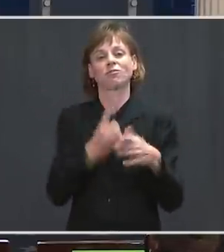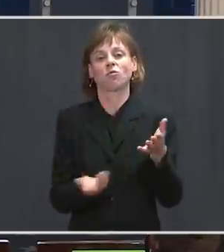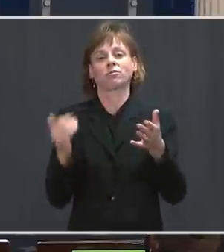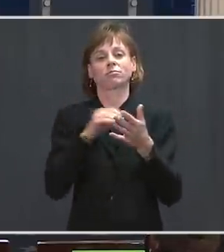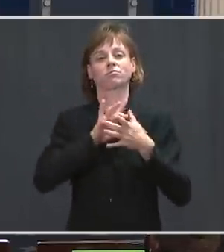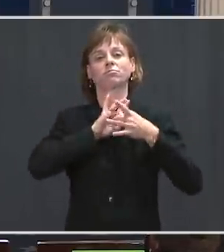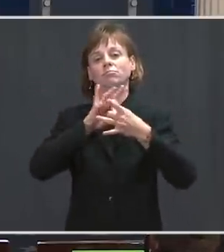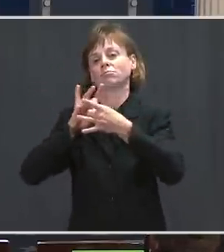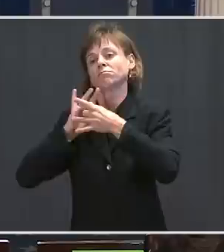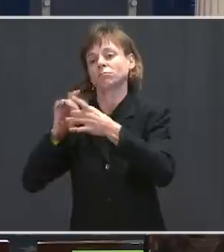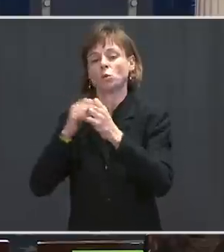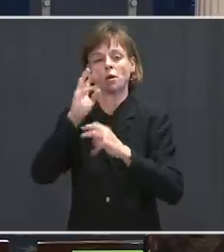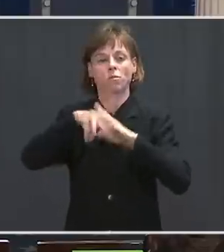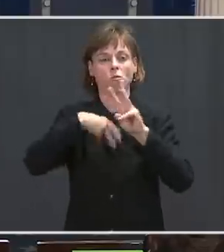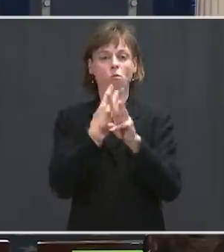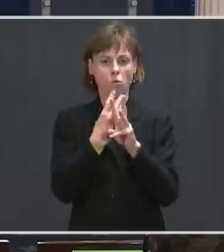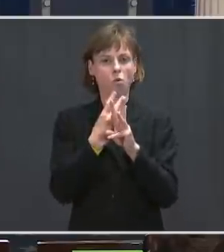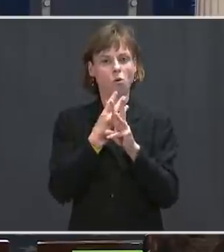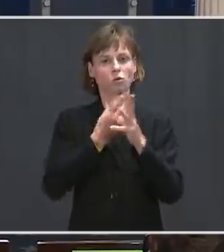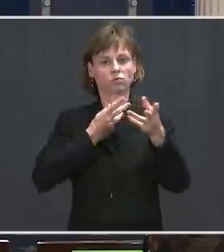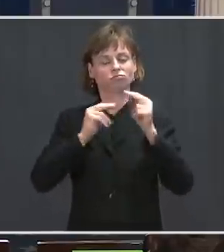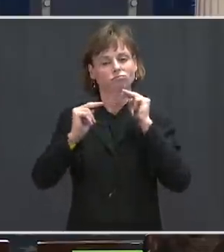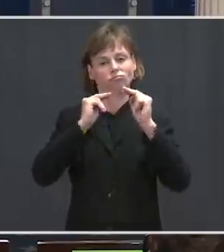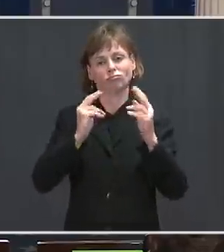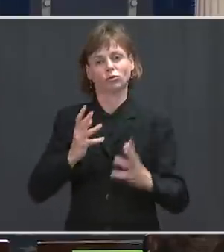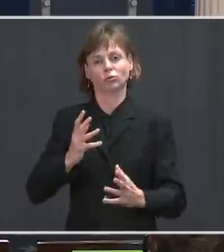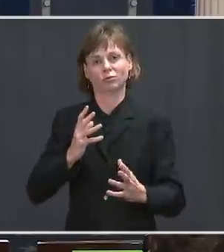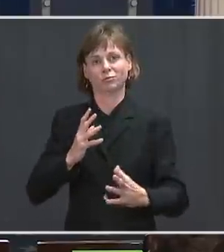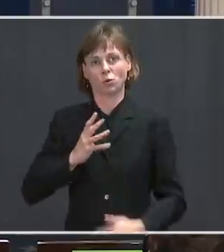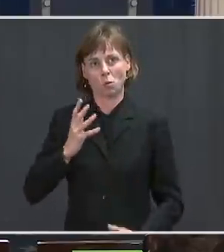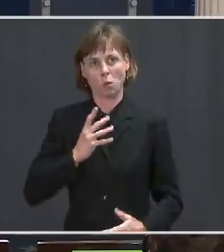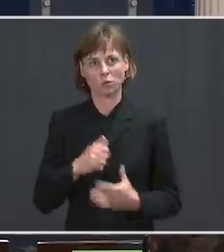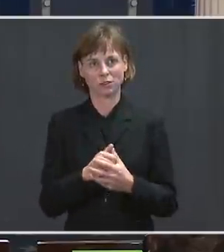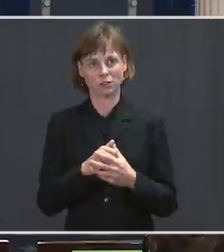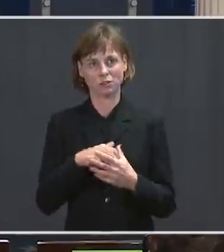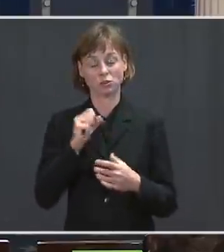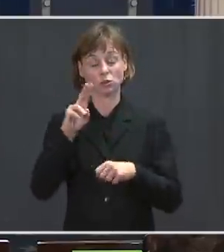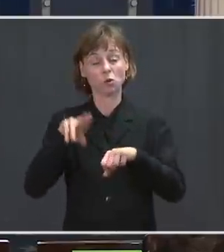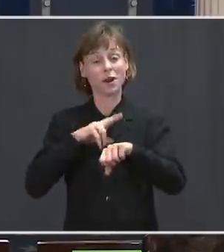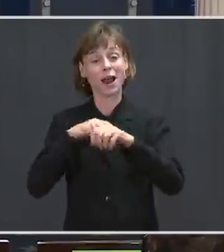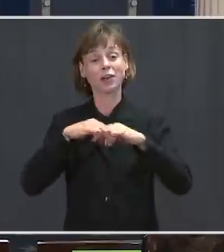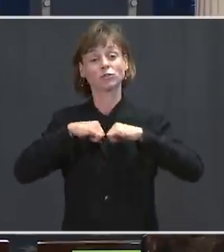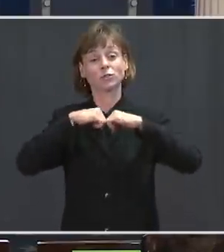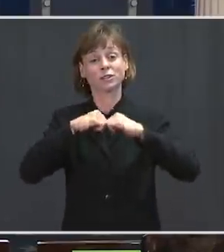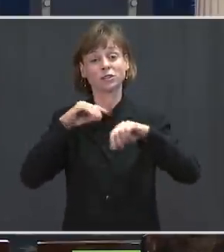we're excited to welcome a National Security Advisor, Jake Sullivan to the briefing room. And he's kind enough to take a few questions,